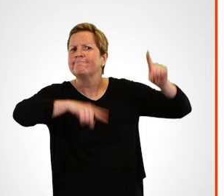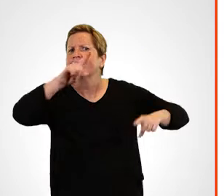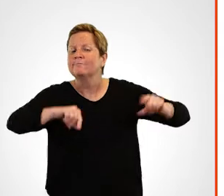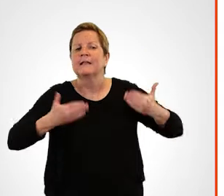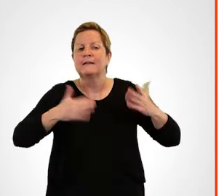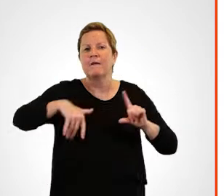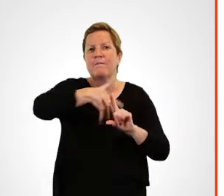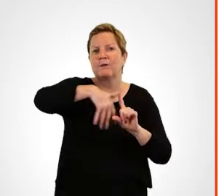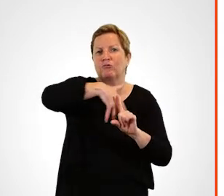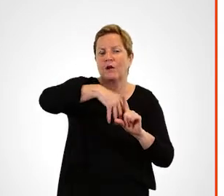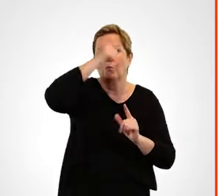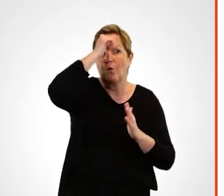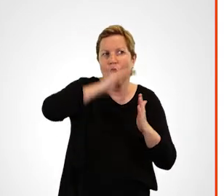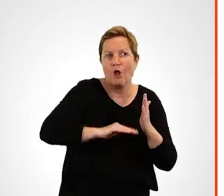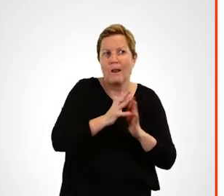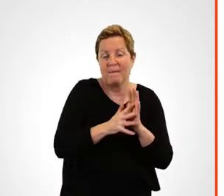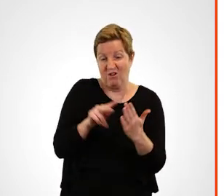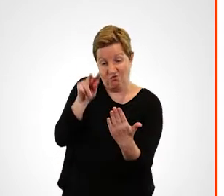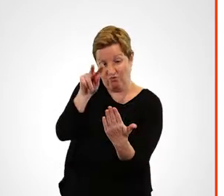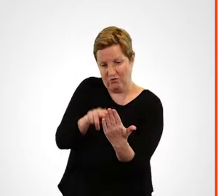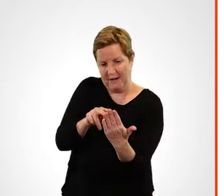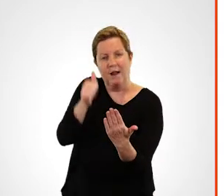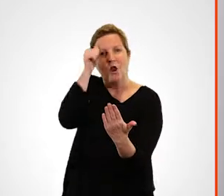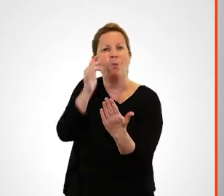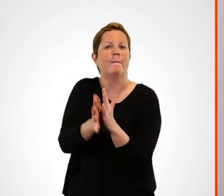that's going to help them make sense of what they read.